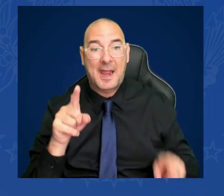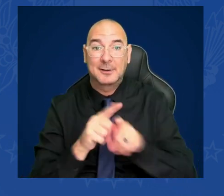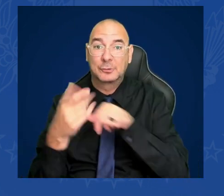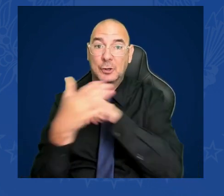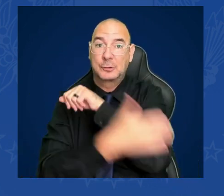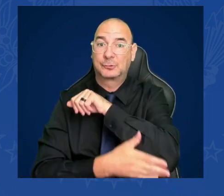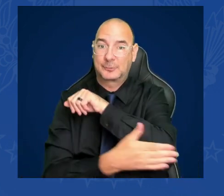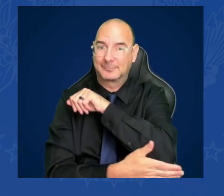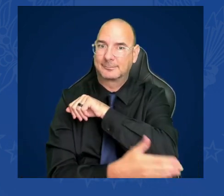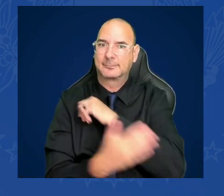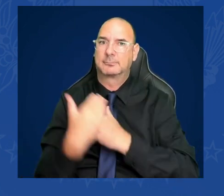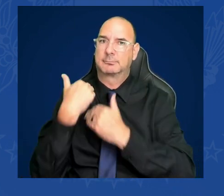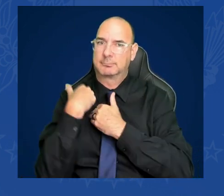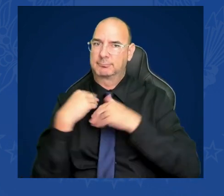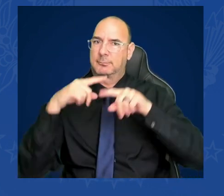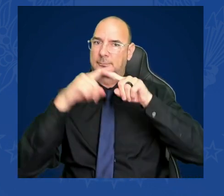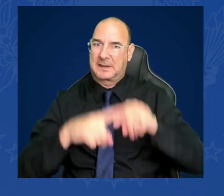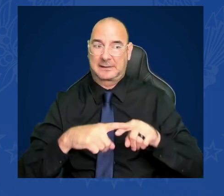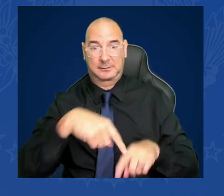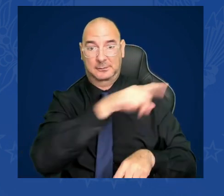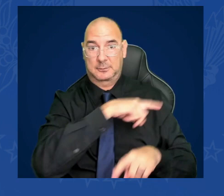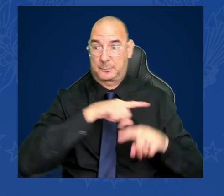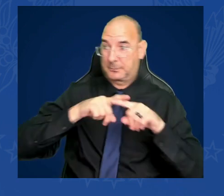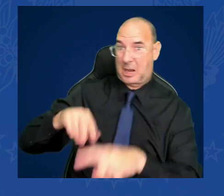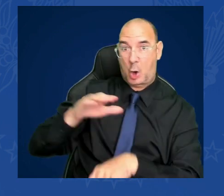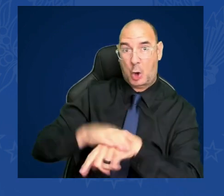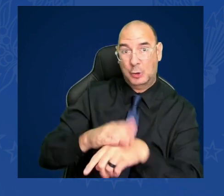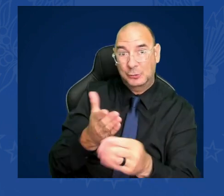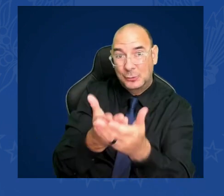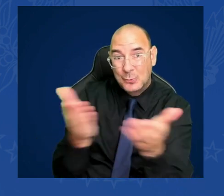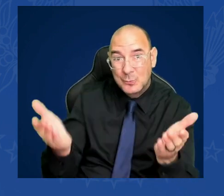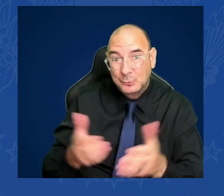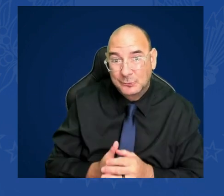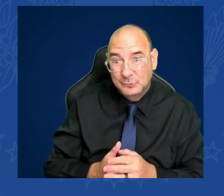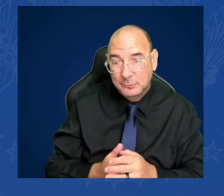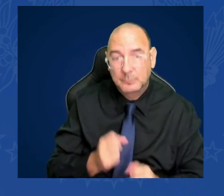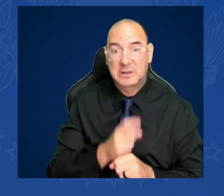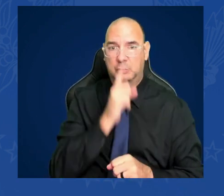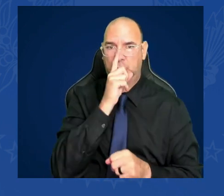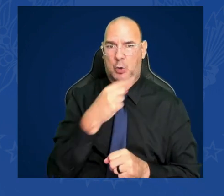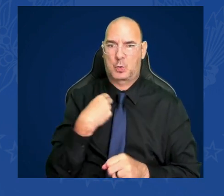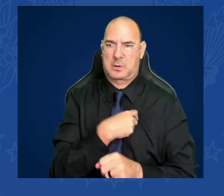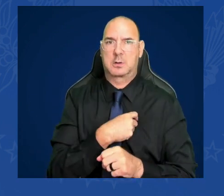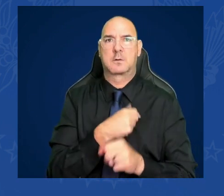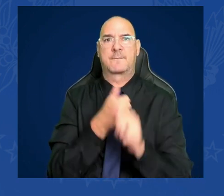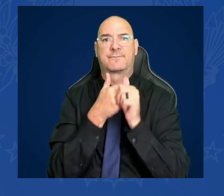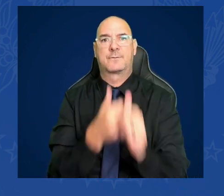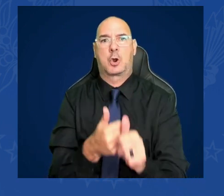Now, as officers in our Coast Guard, you will work together as a unit, of course, to better our nation.